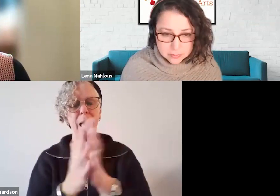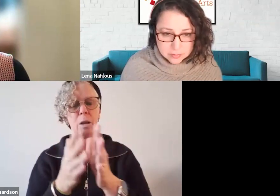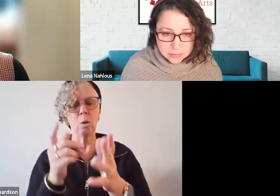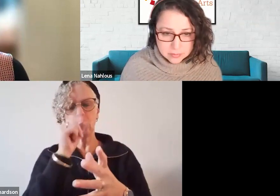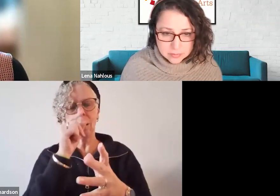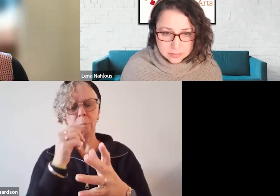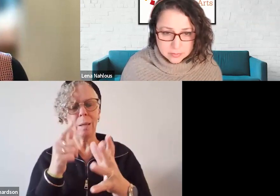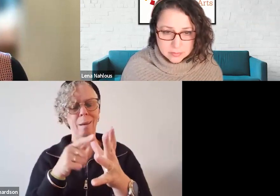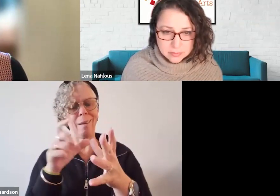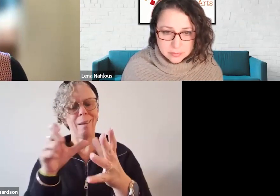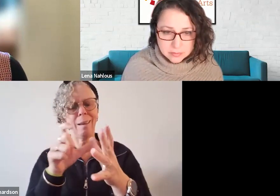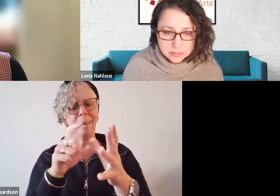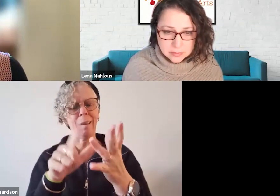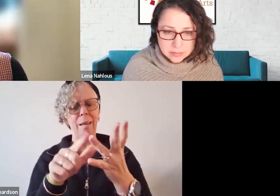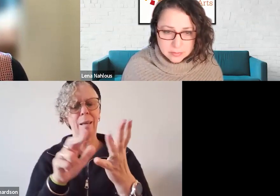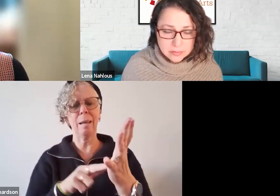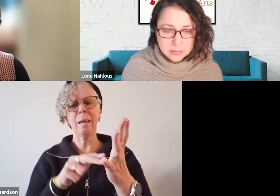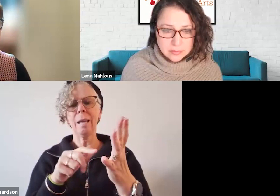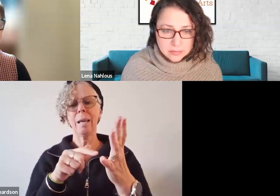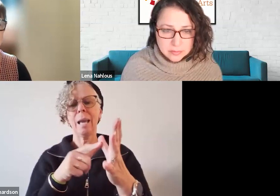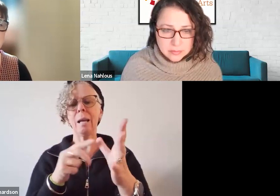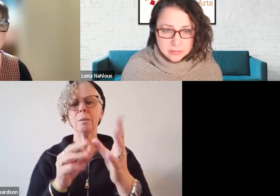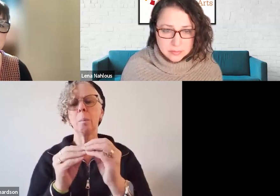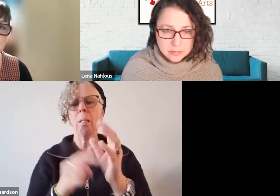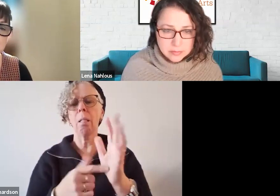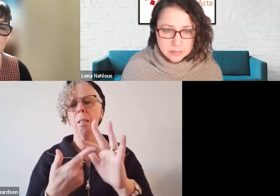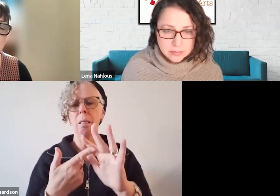It's about who has influence, who makes decisions,